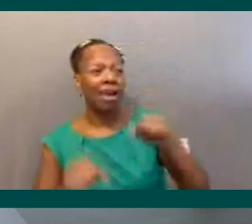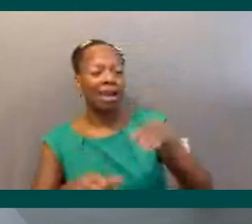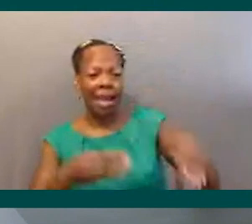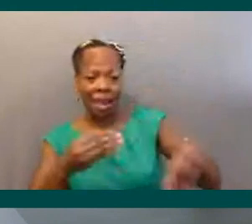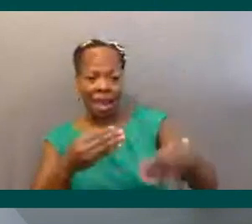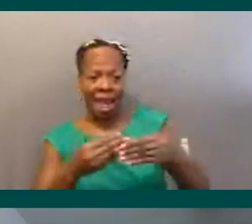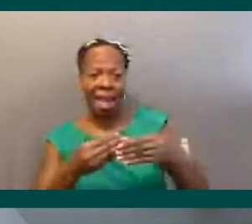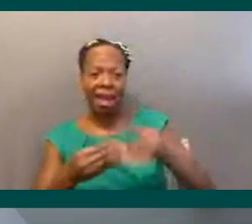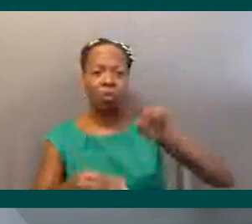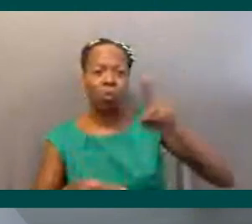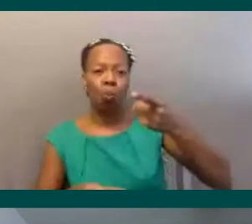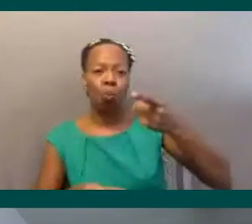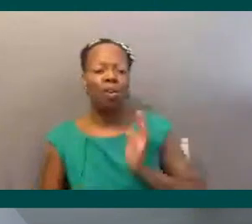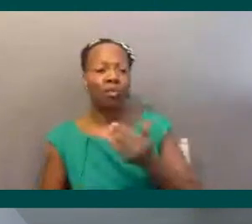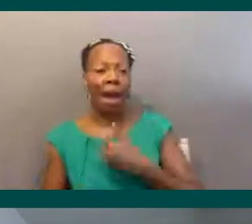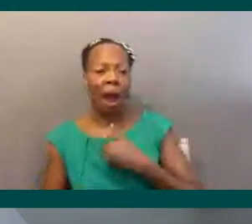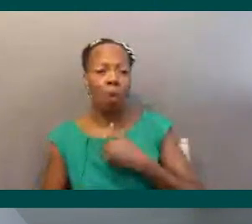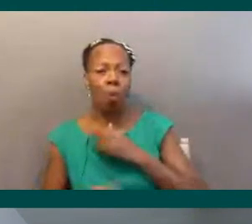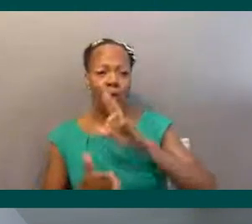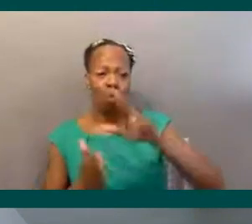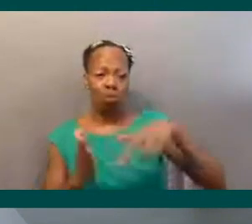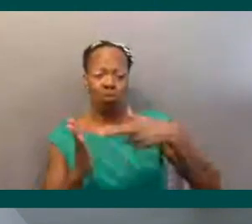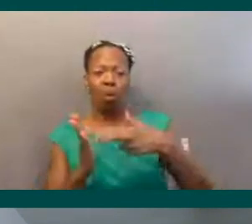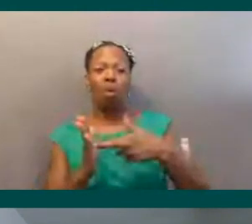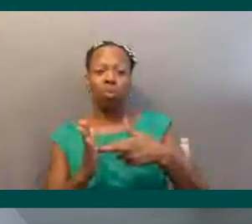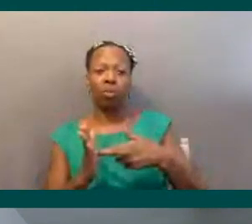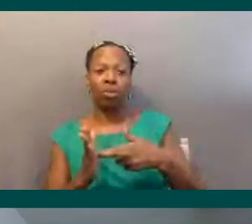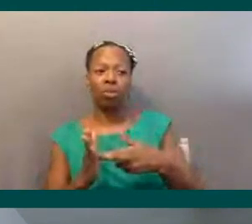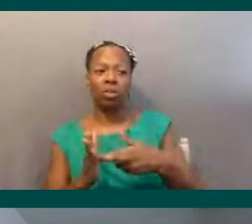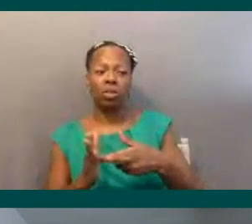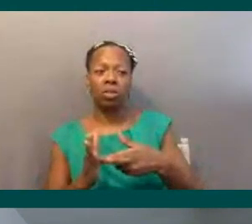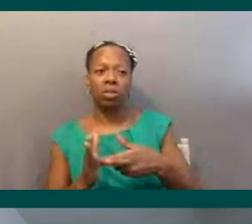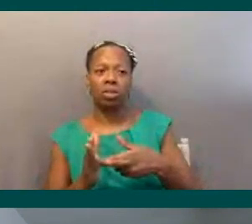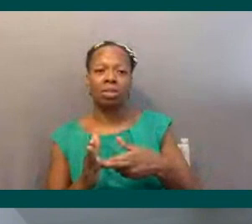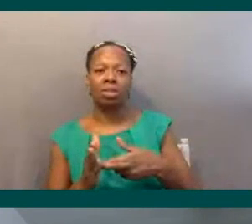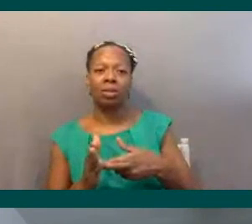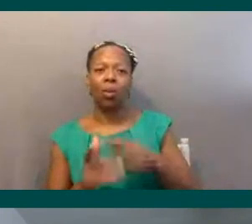one of our roles at younger ages and I find it,